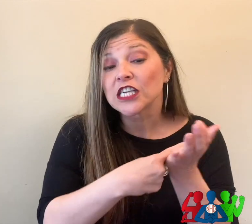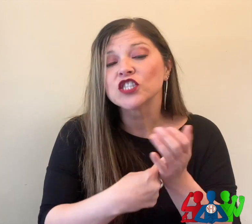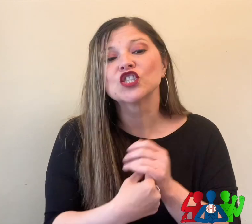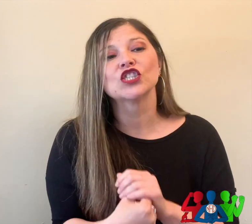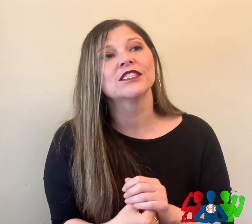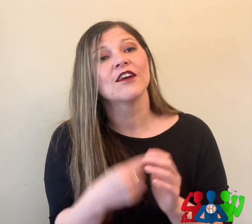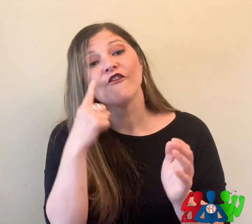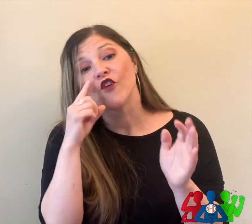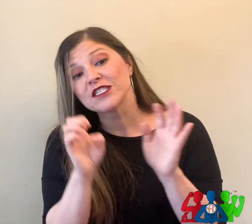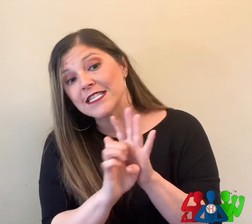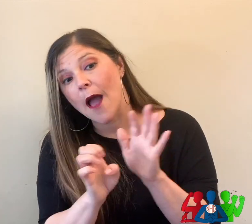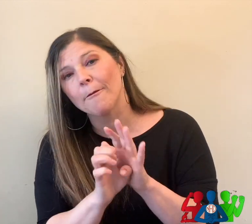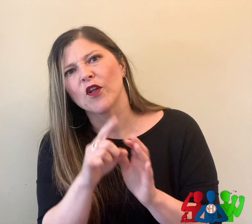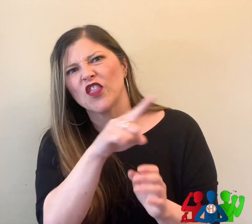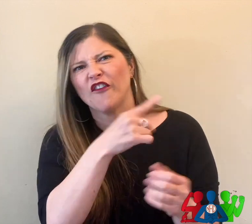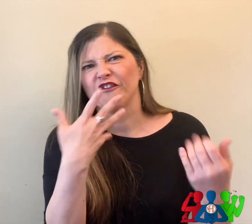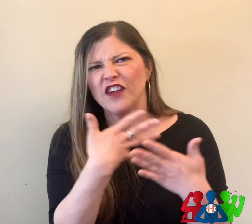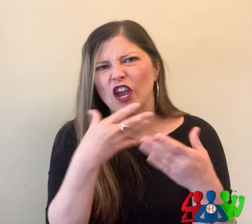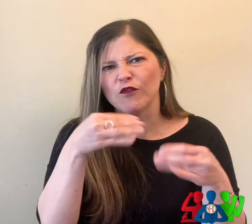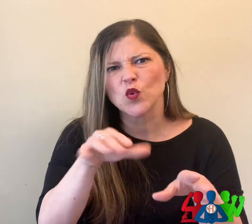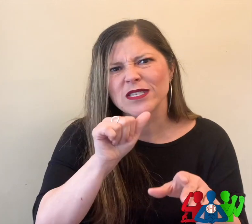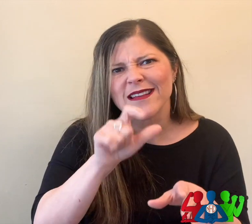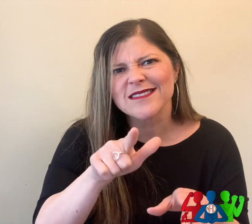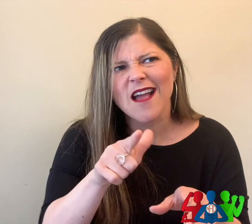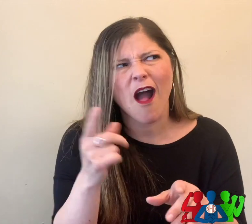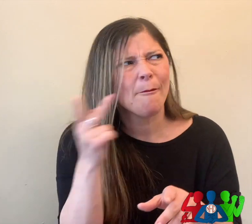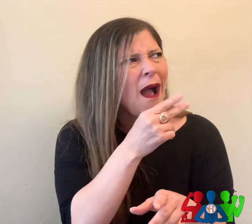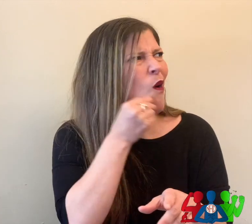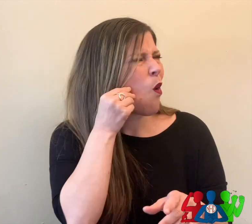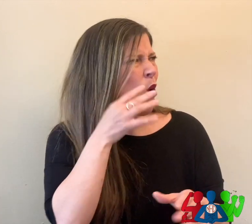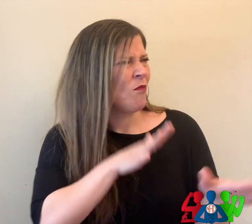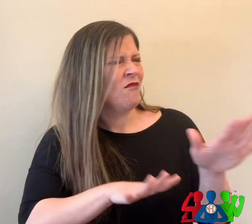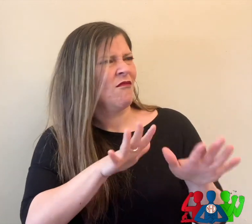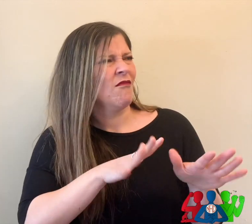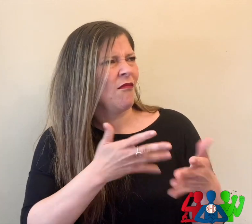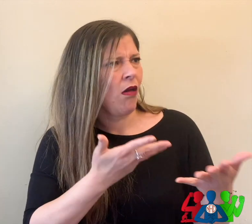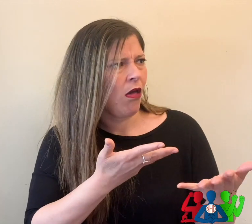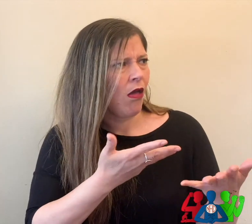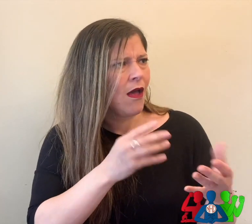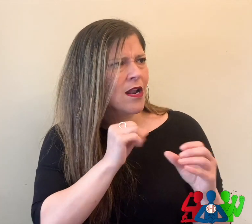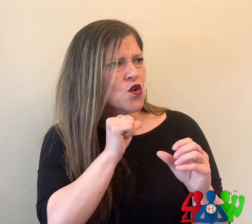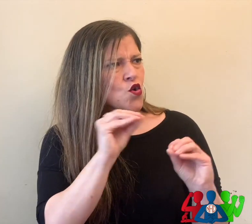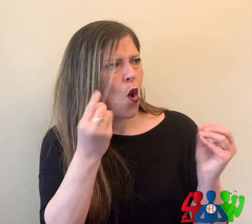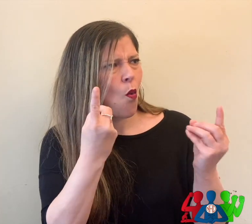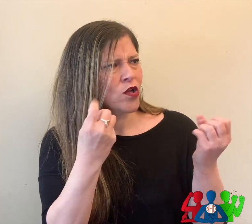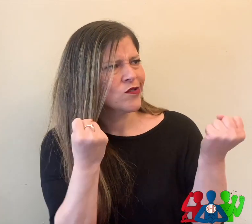fluent involved in the discussion as well. Then we asked questions about their